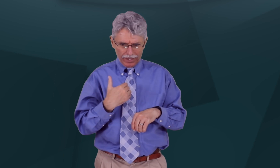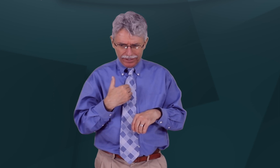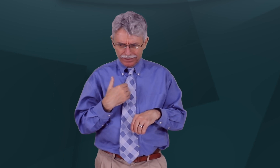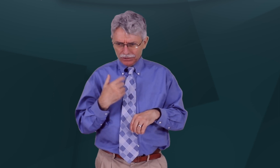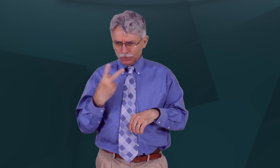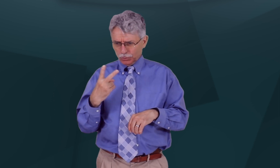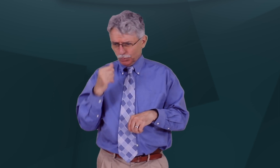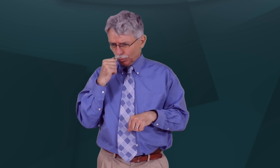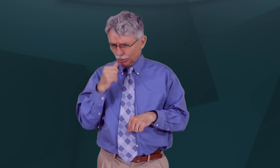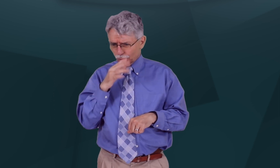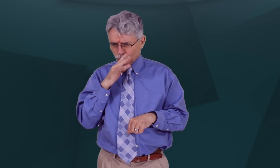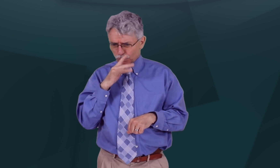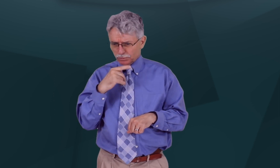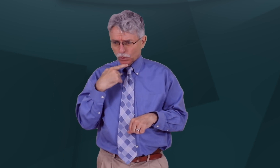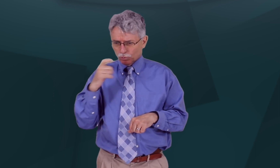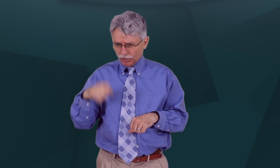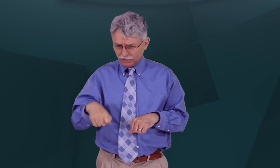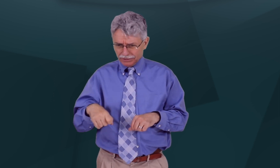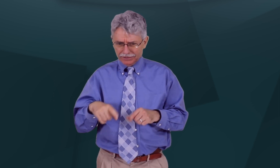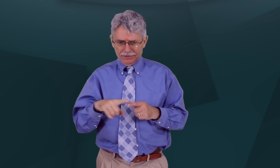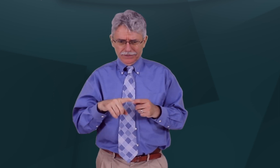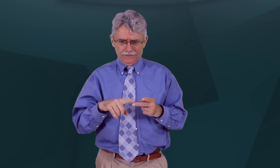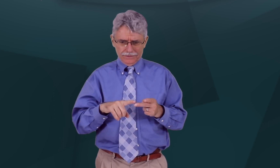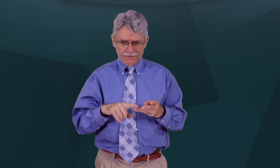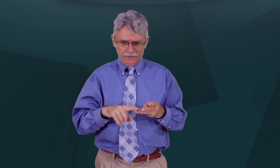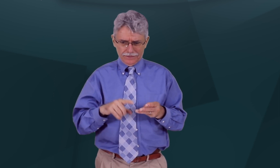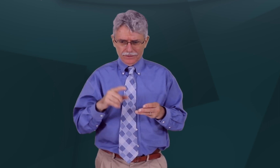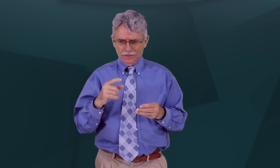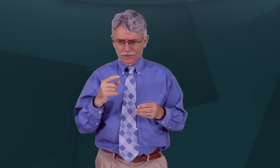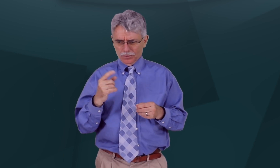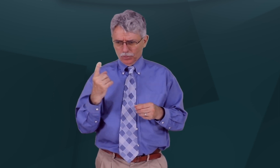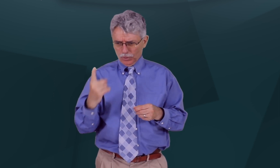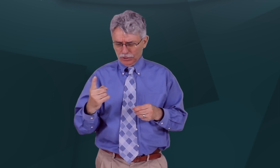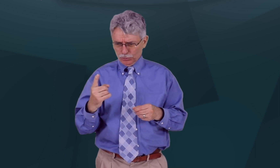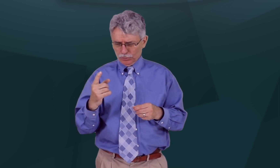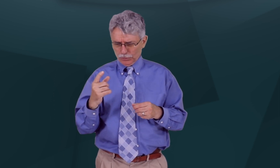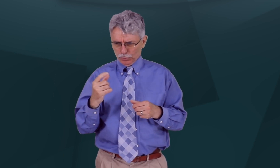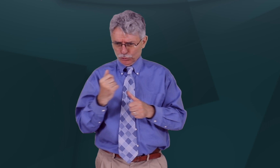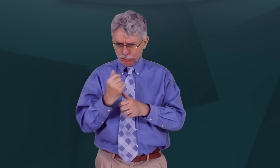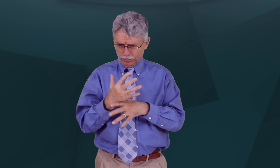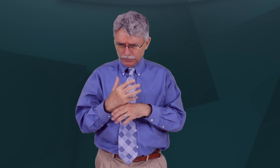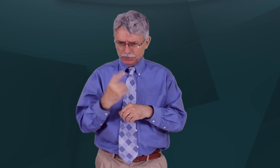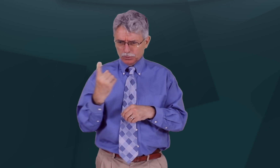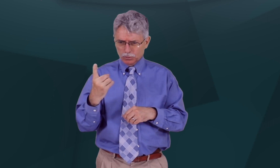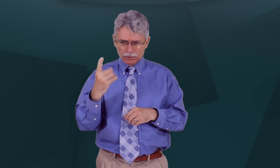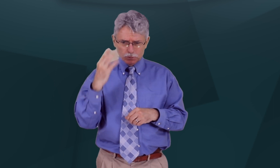One time we had two girls who were speaking Russian and one girl